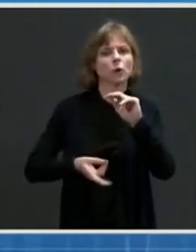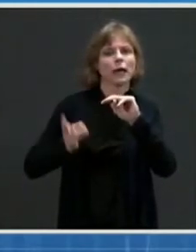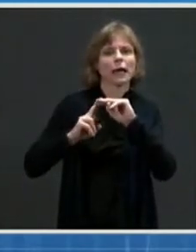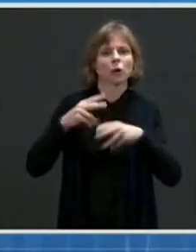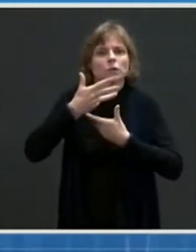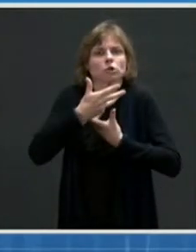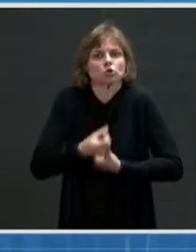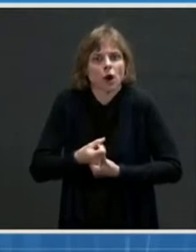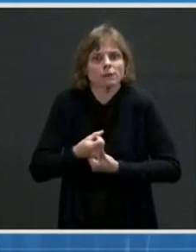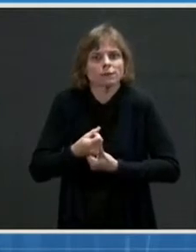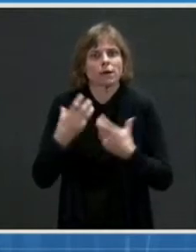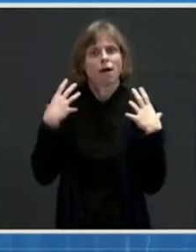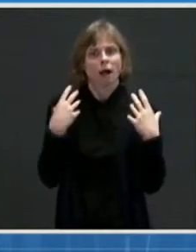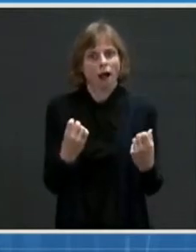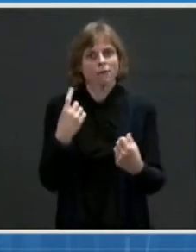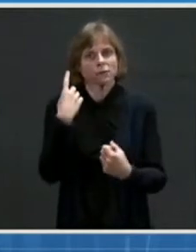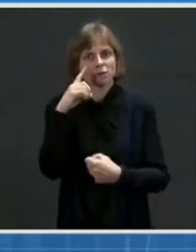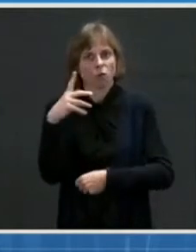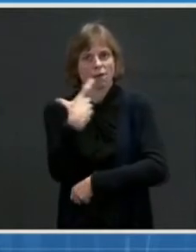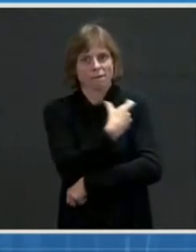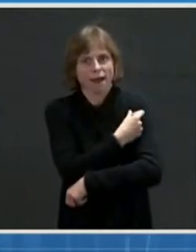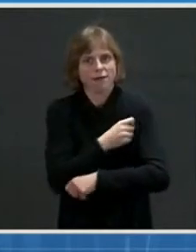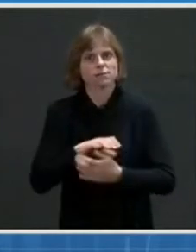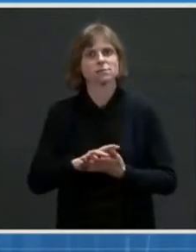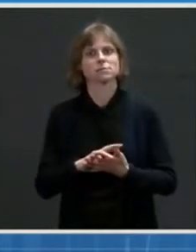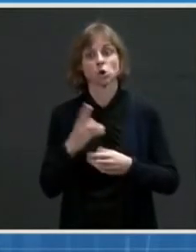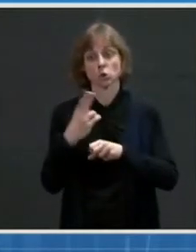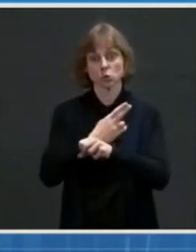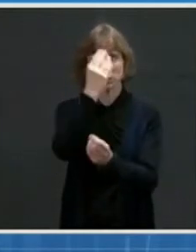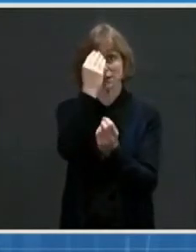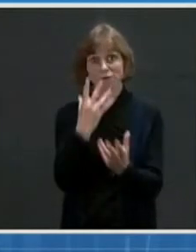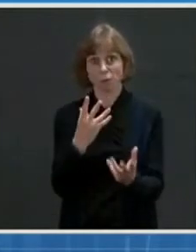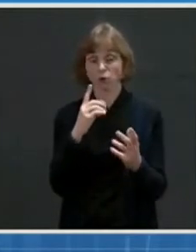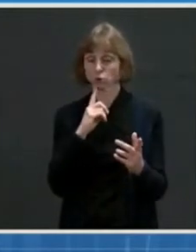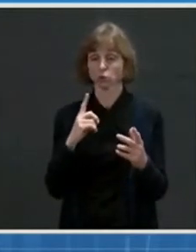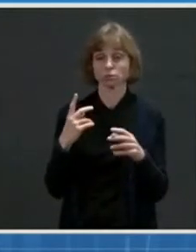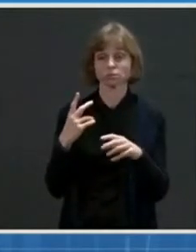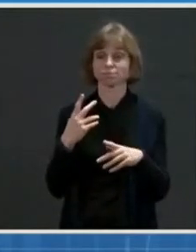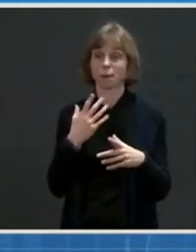INFORMATION AND BEST PRACTICES ON HOW TO BUILD TRUST AND